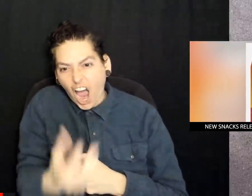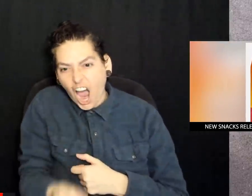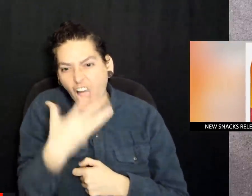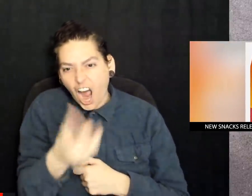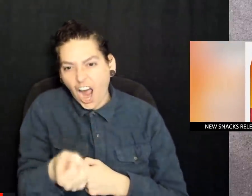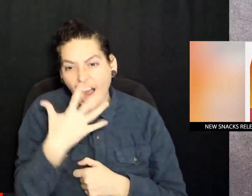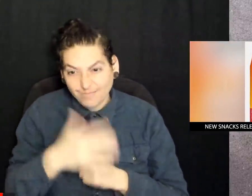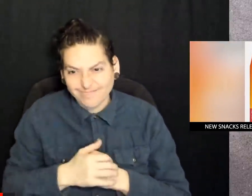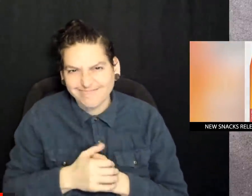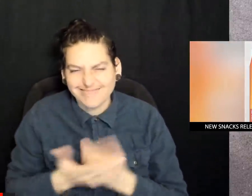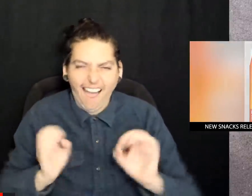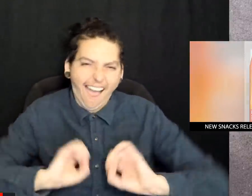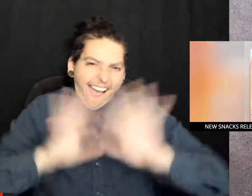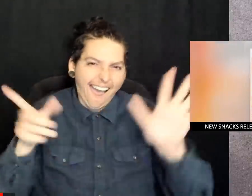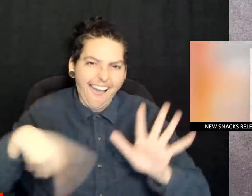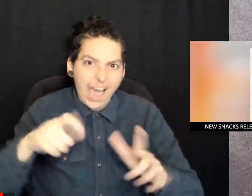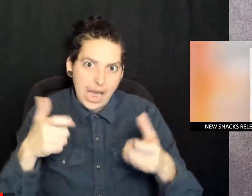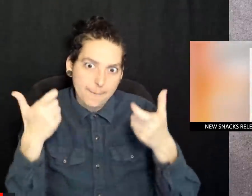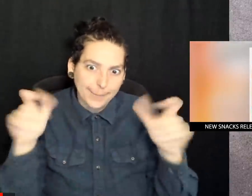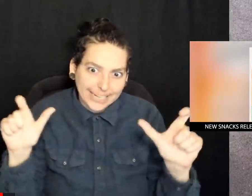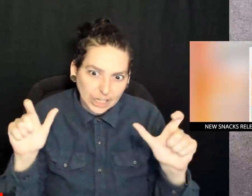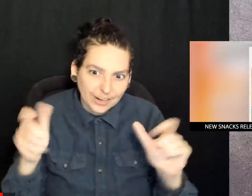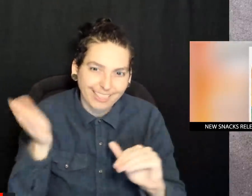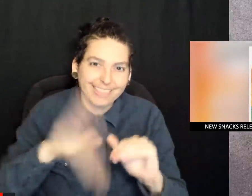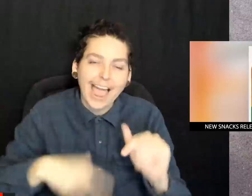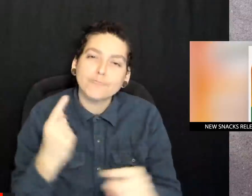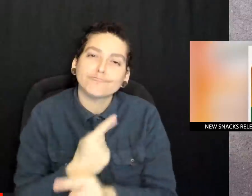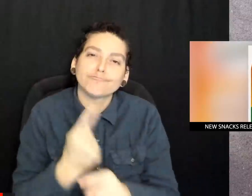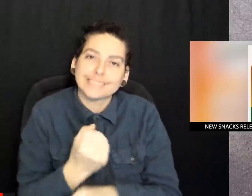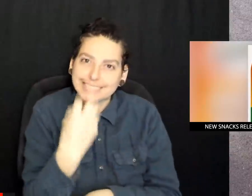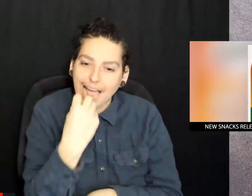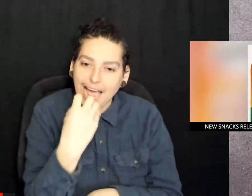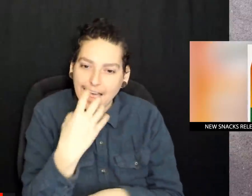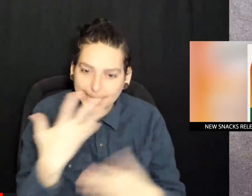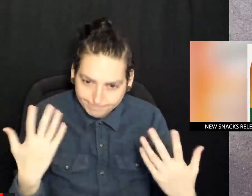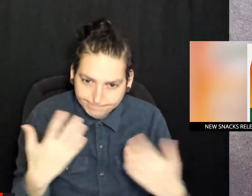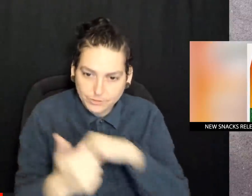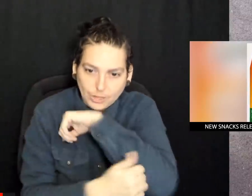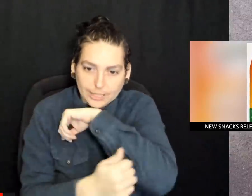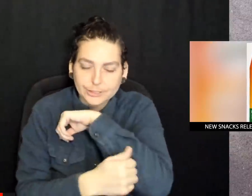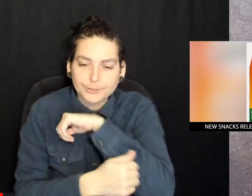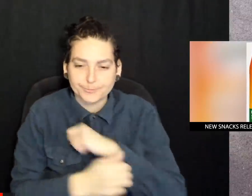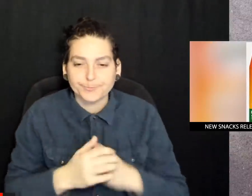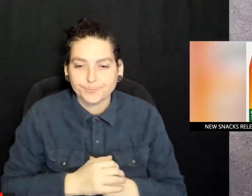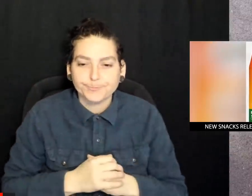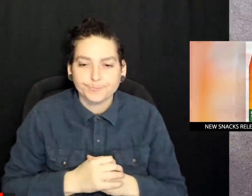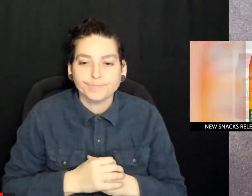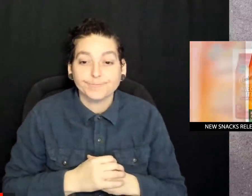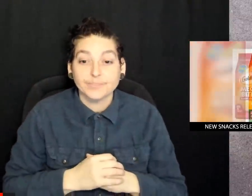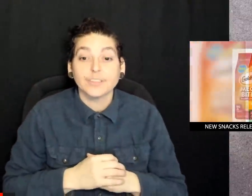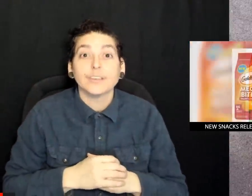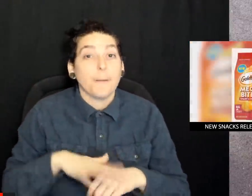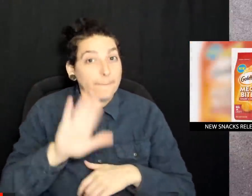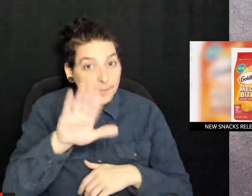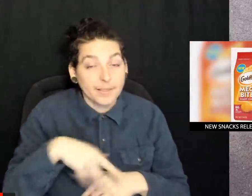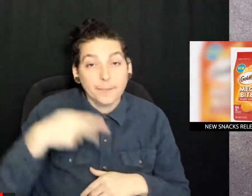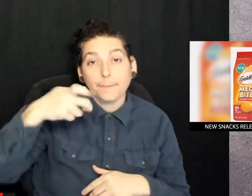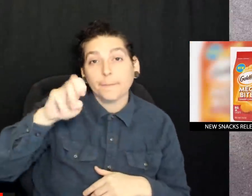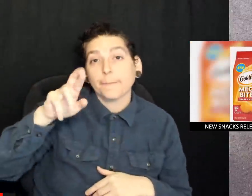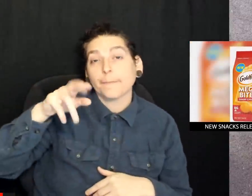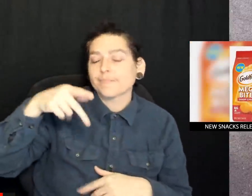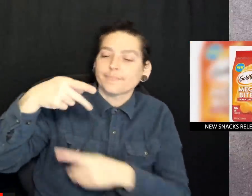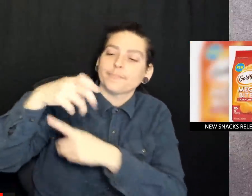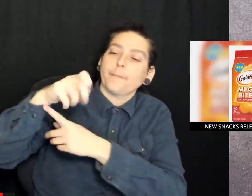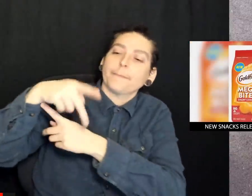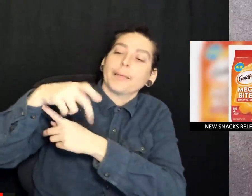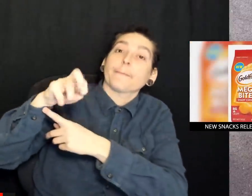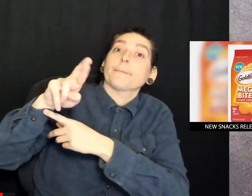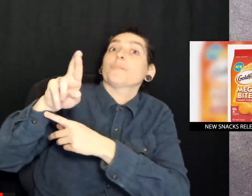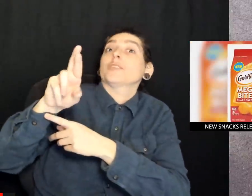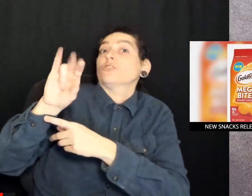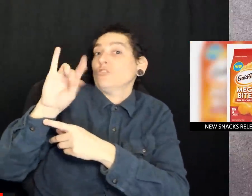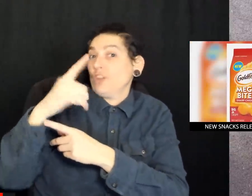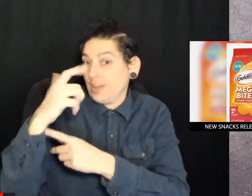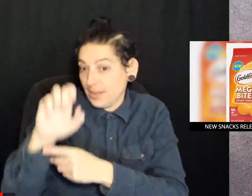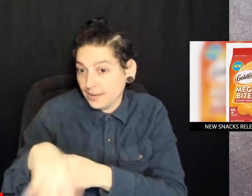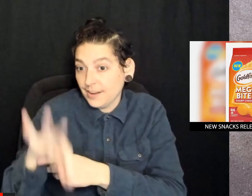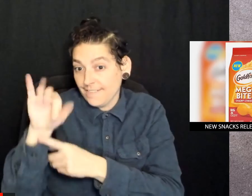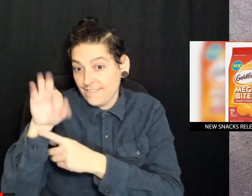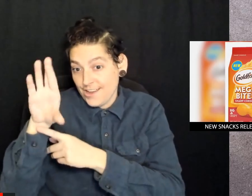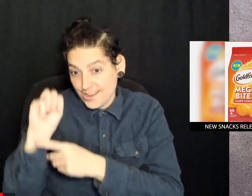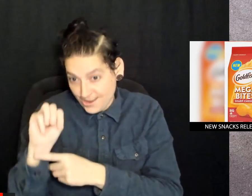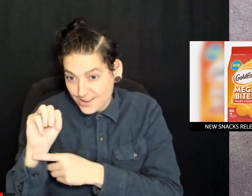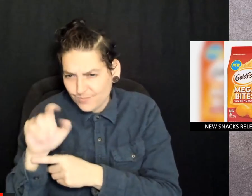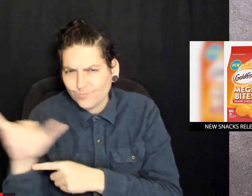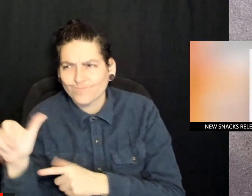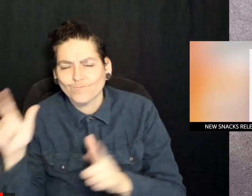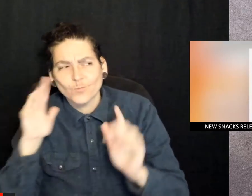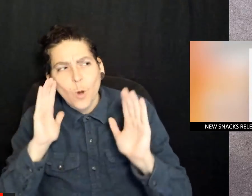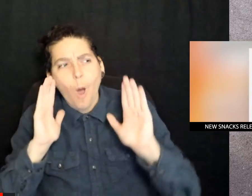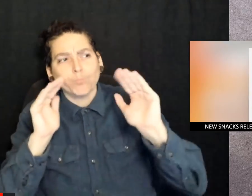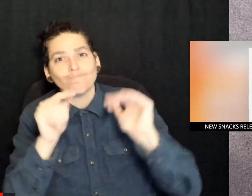they are bigger than the regular snack crackers but Pepperidge Farms also hopes adults dig